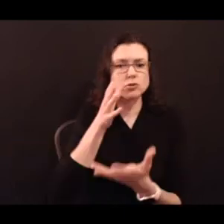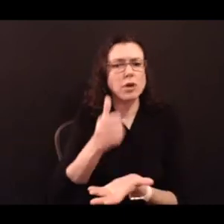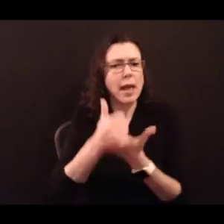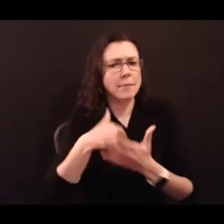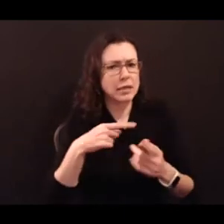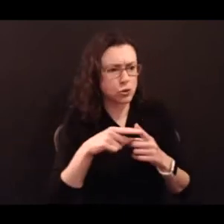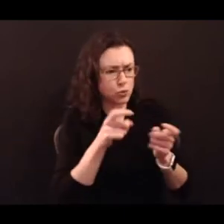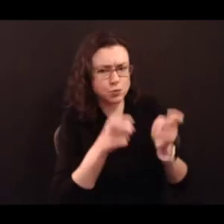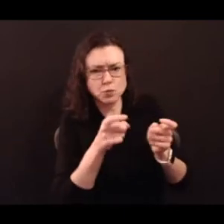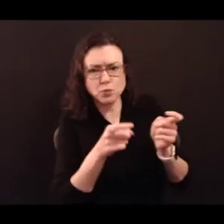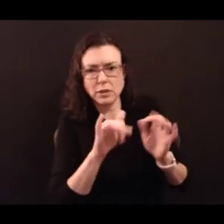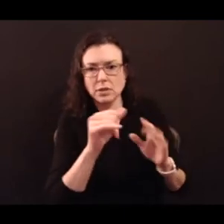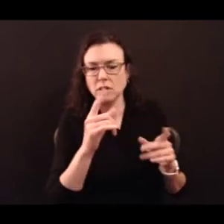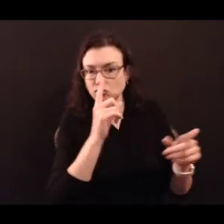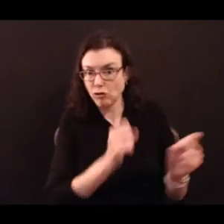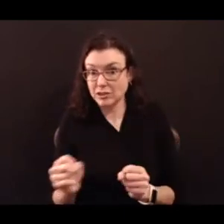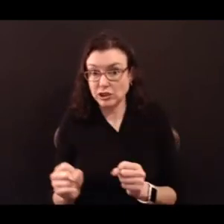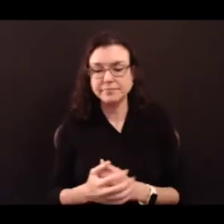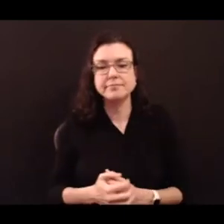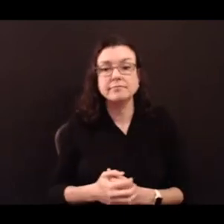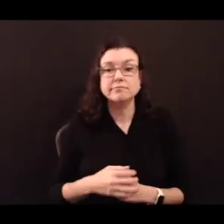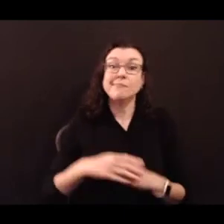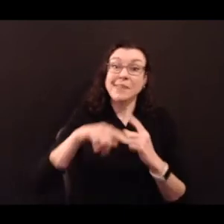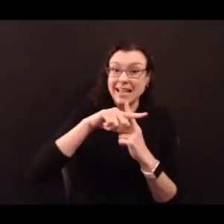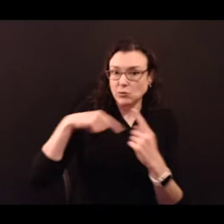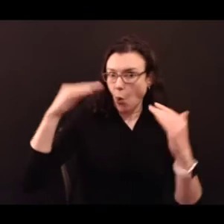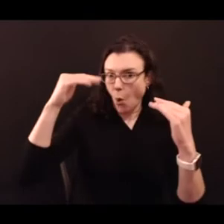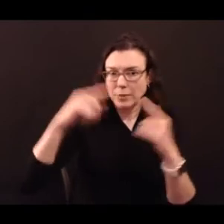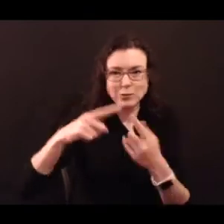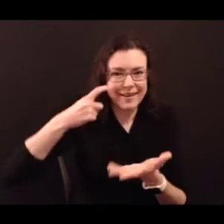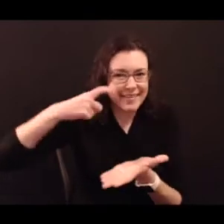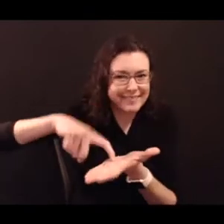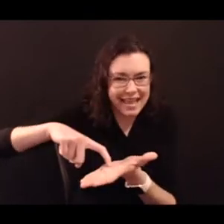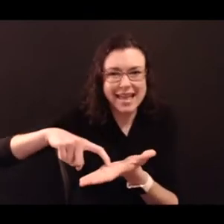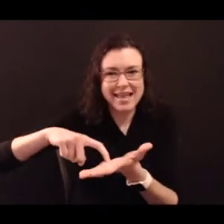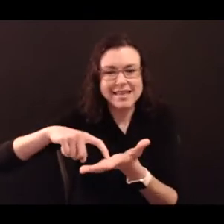related to the issues. Possibly those stories will help us further refine our strategy for